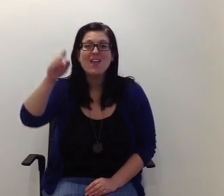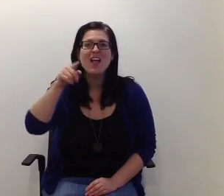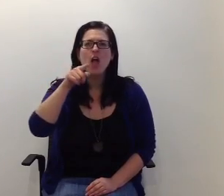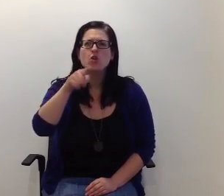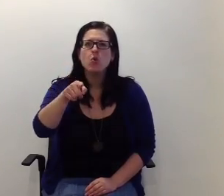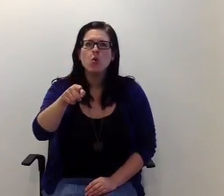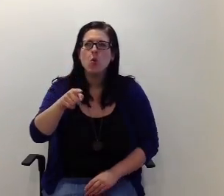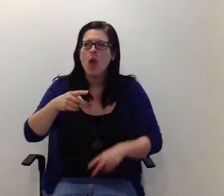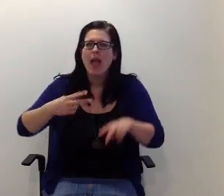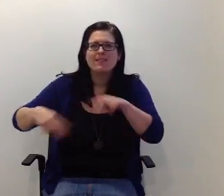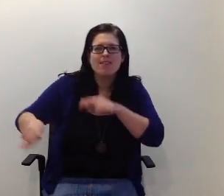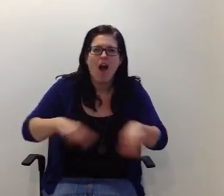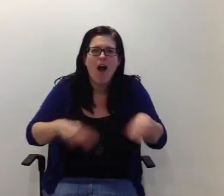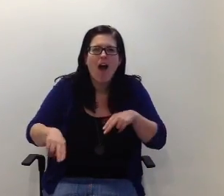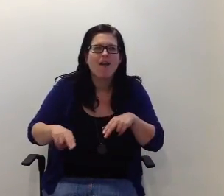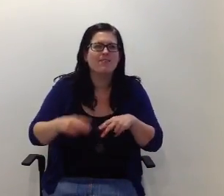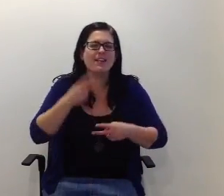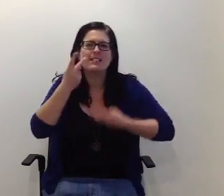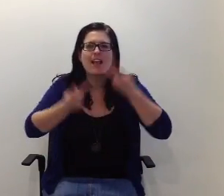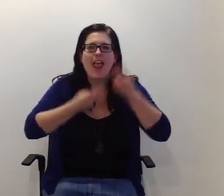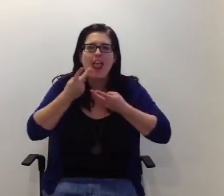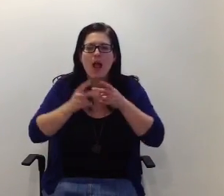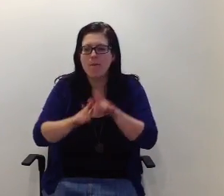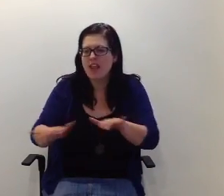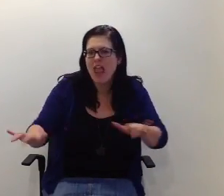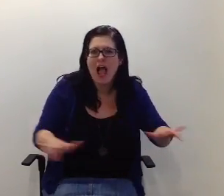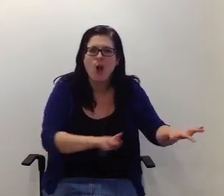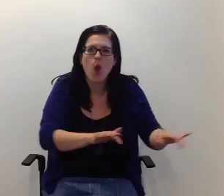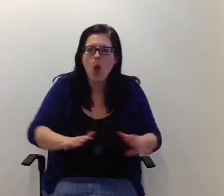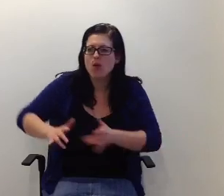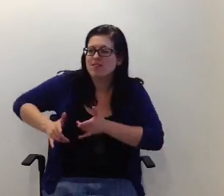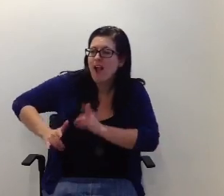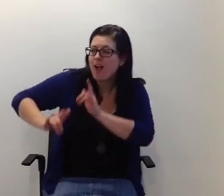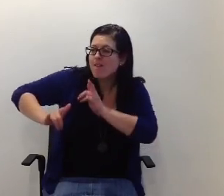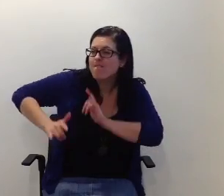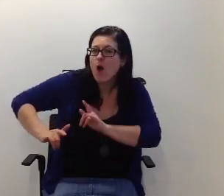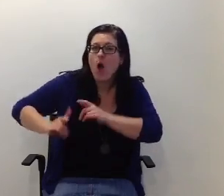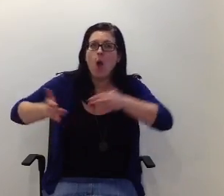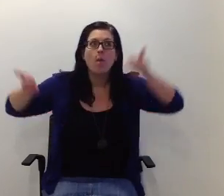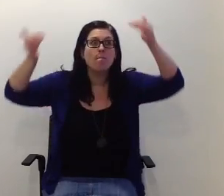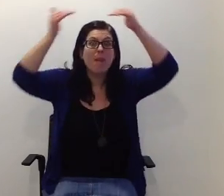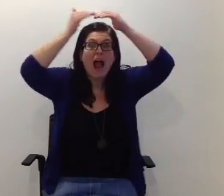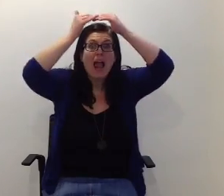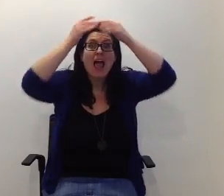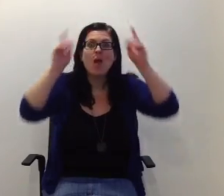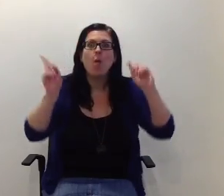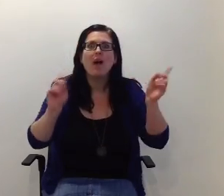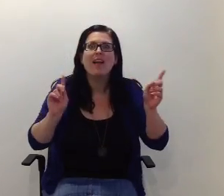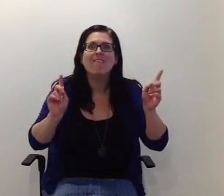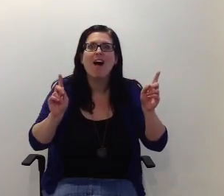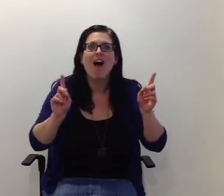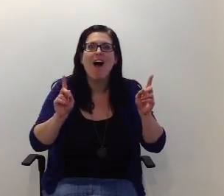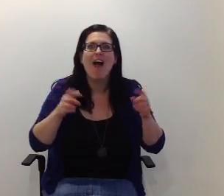Hello! Do you dance, sing, play an instrument like the piano or the saxophone, or do ballet or whatever?